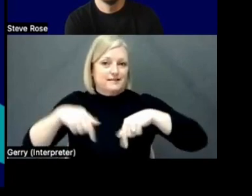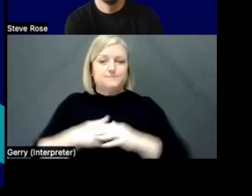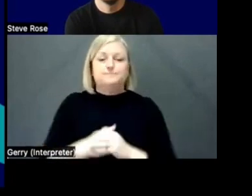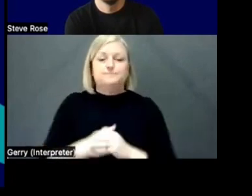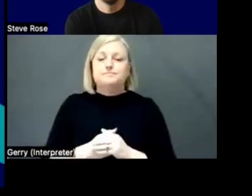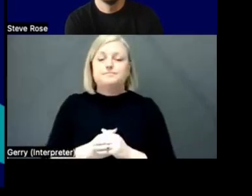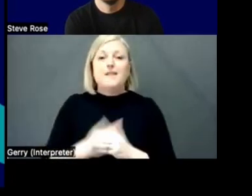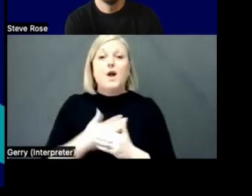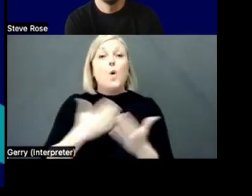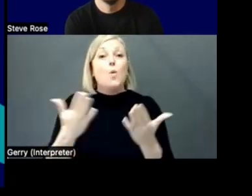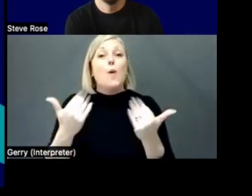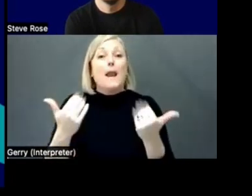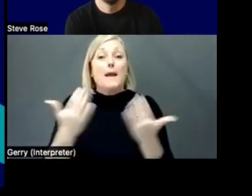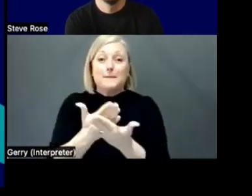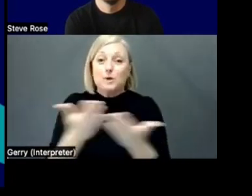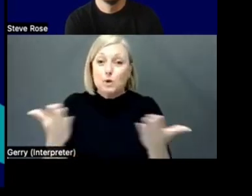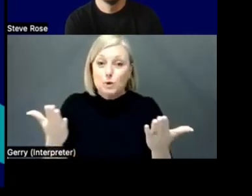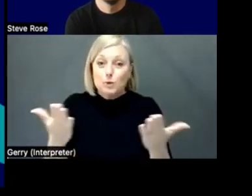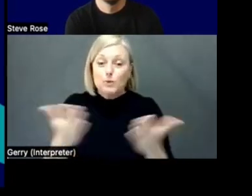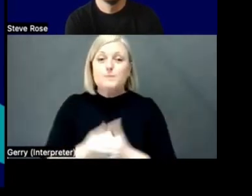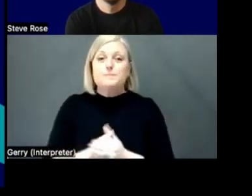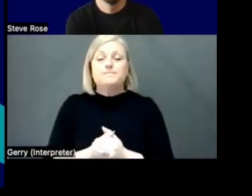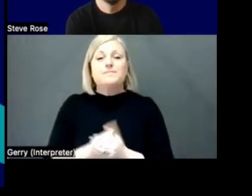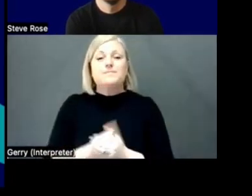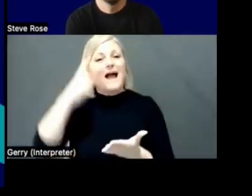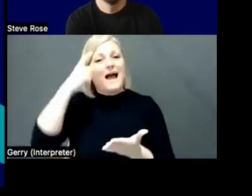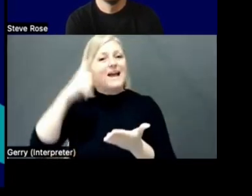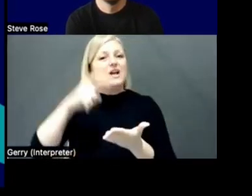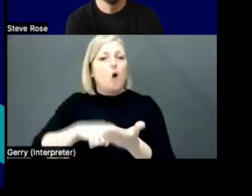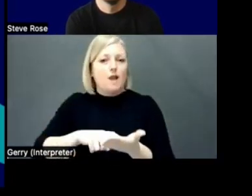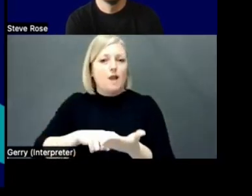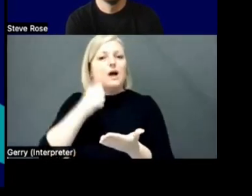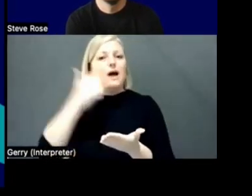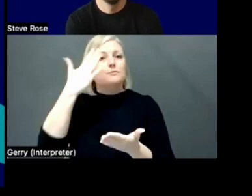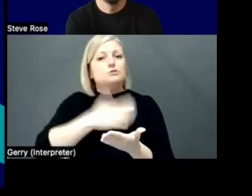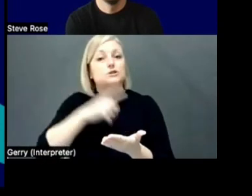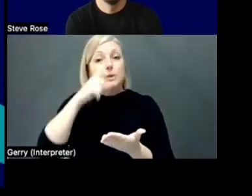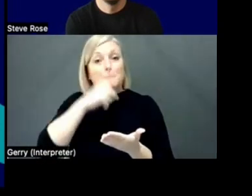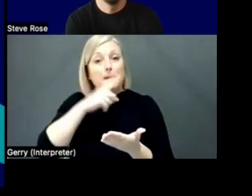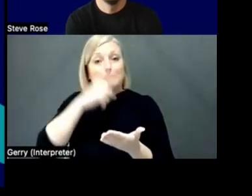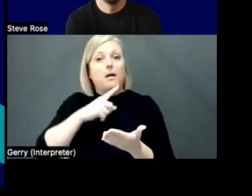everybody and acknowledging the traditional owners of the various lands that we are meeting